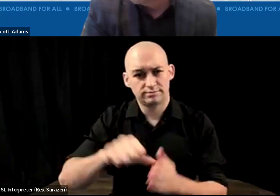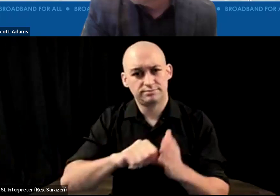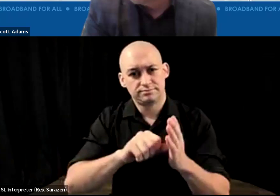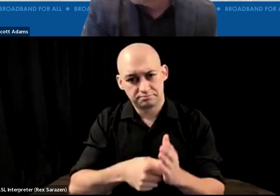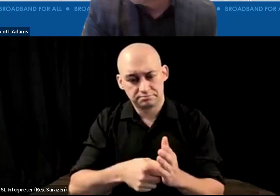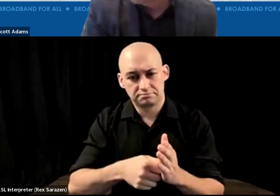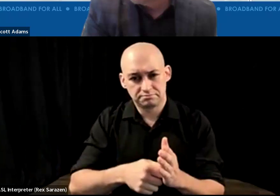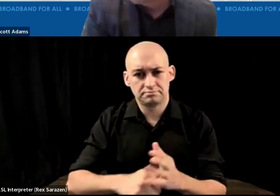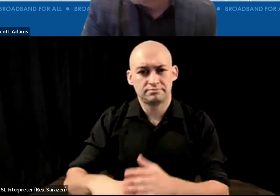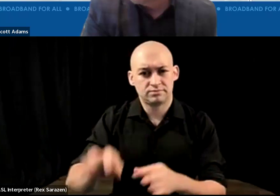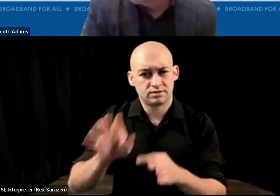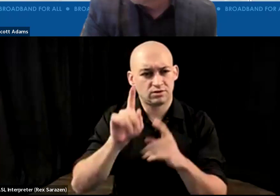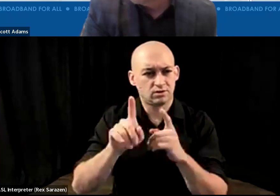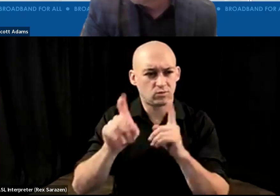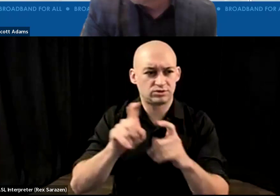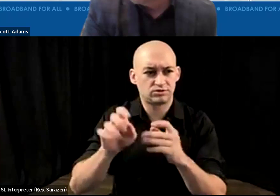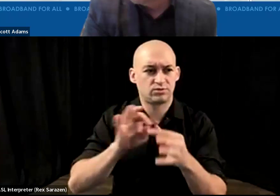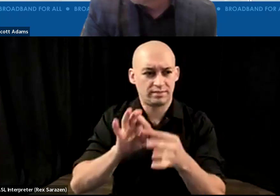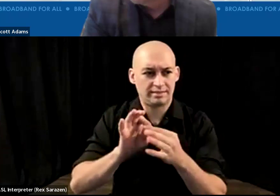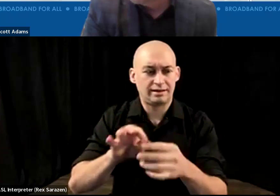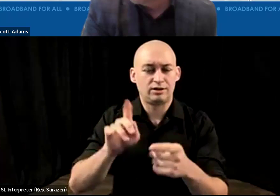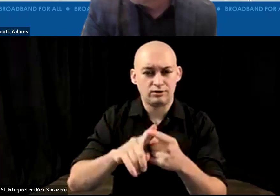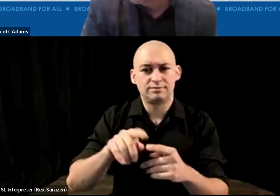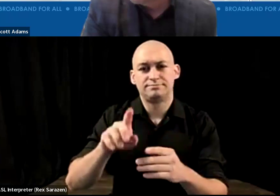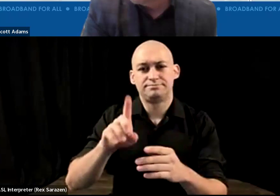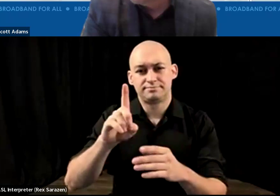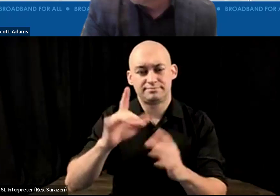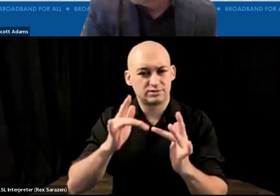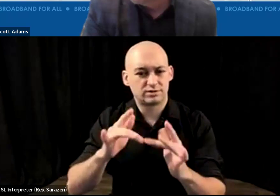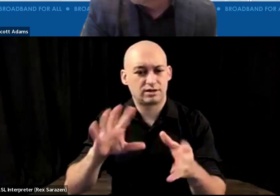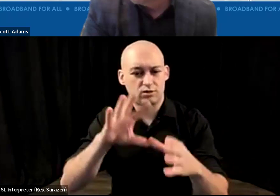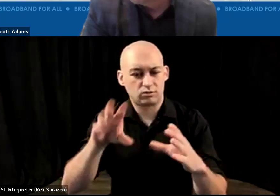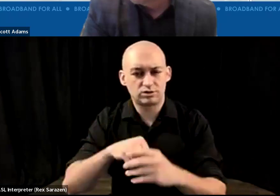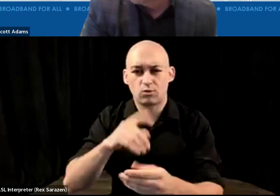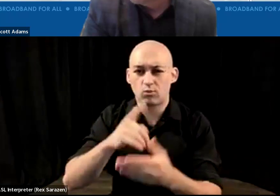was related to digital inclusion programs and what's going to be funded by the state digital